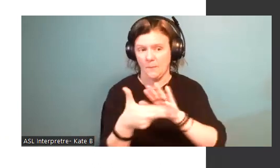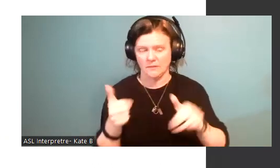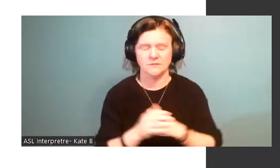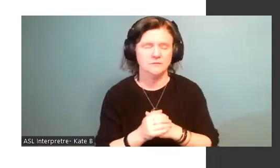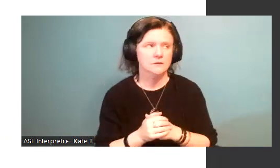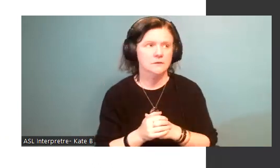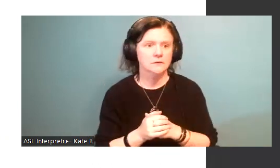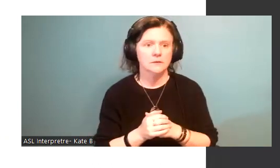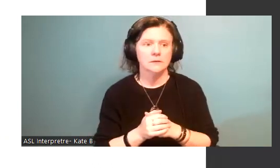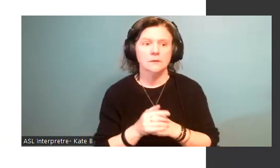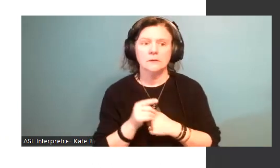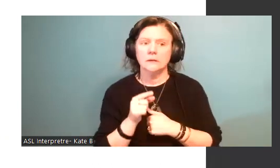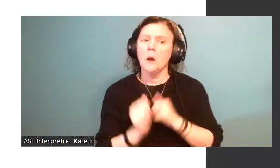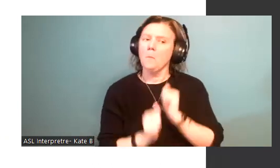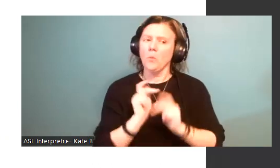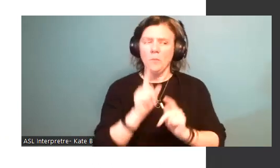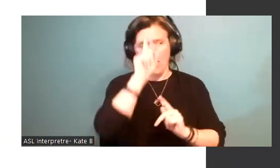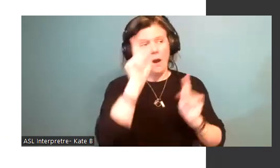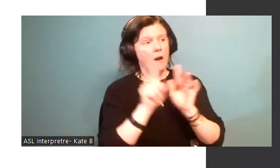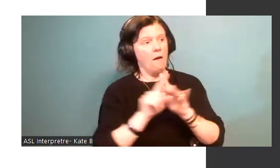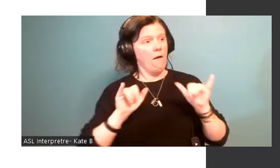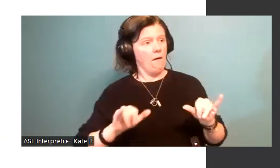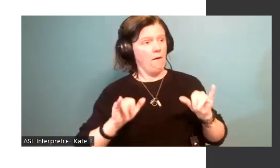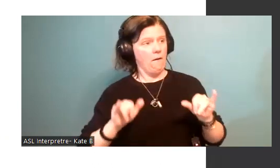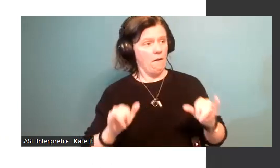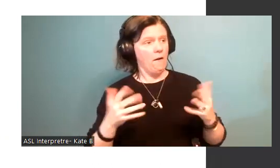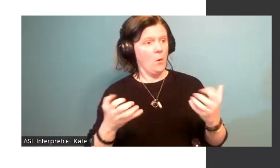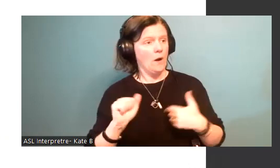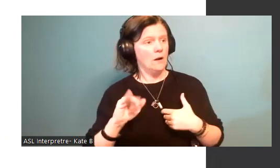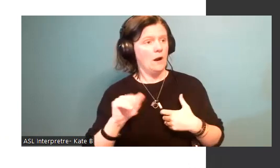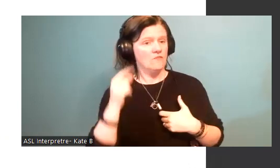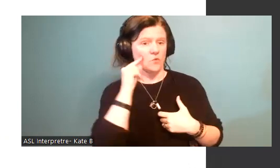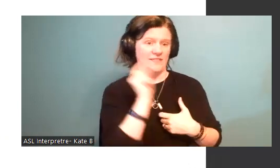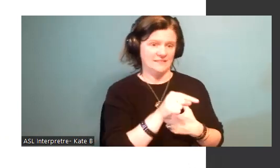Live region that is where we get into that complex stuff.